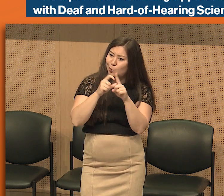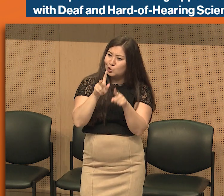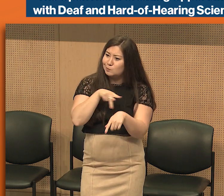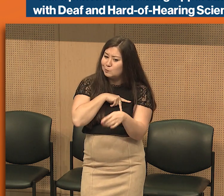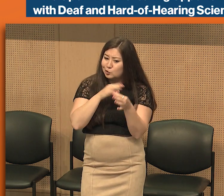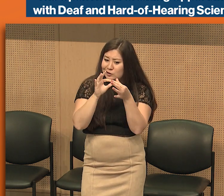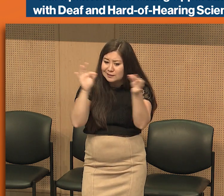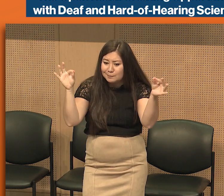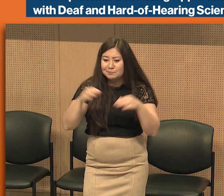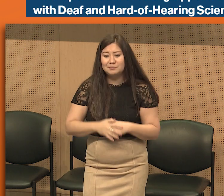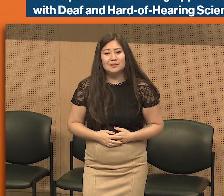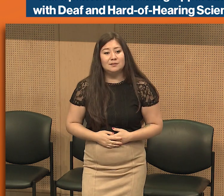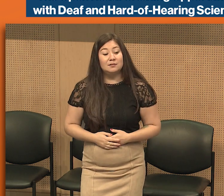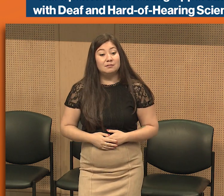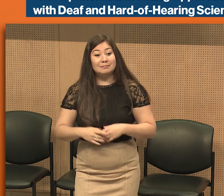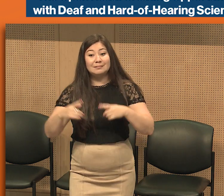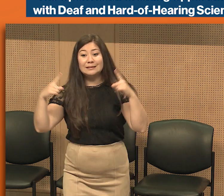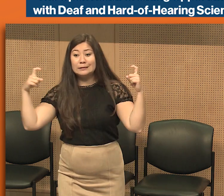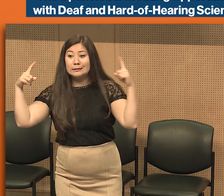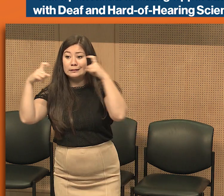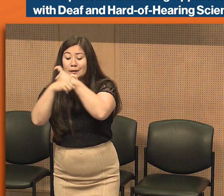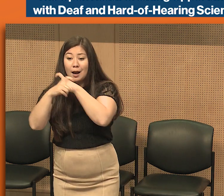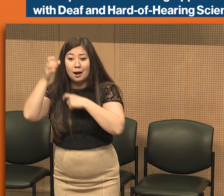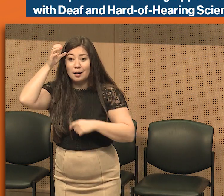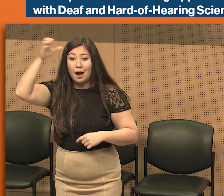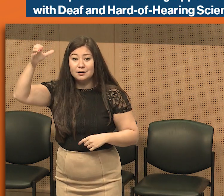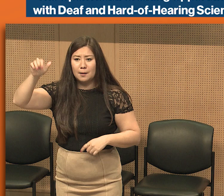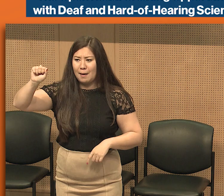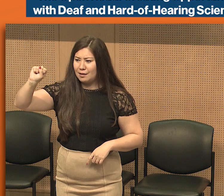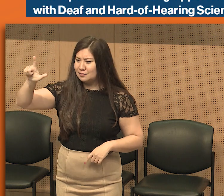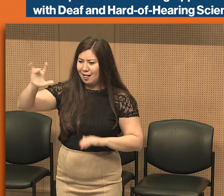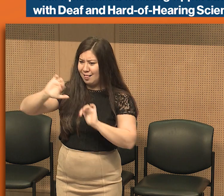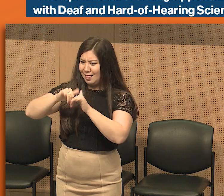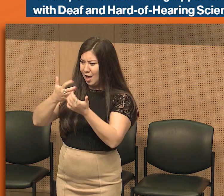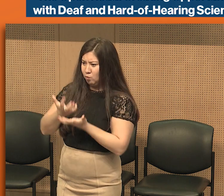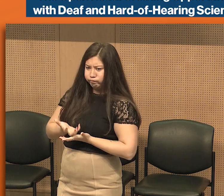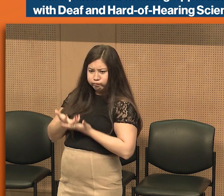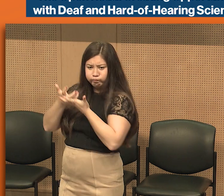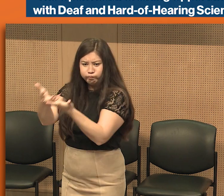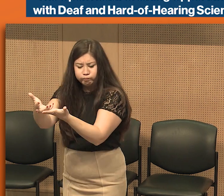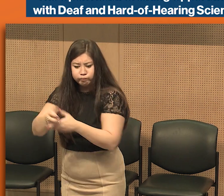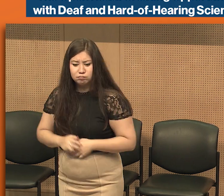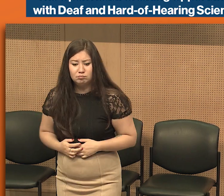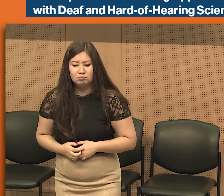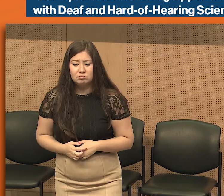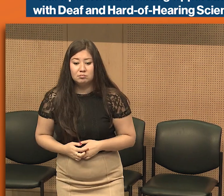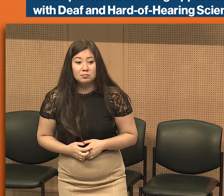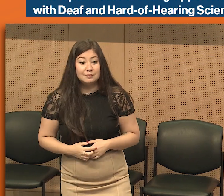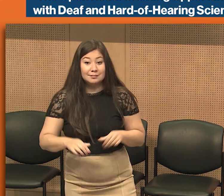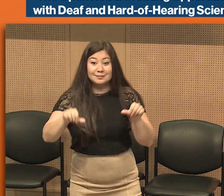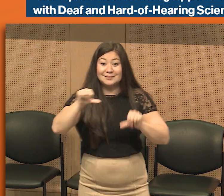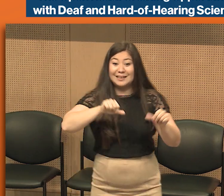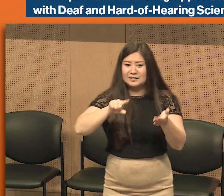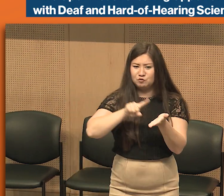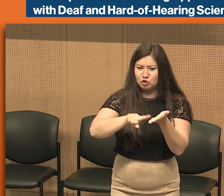So, I've talked about how we can use our personal statement to best describe who we are.